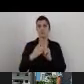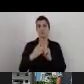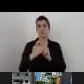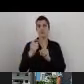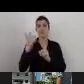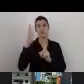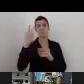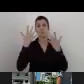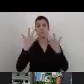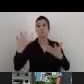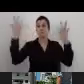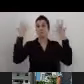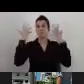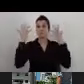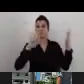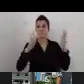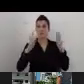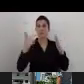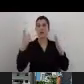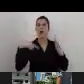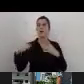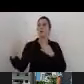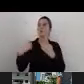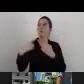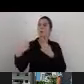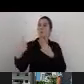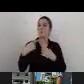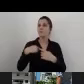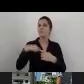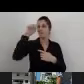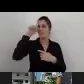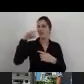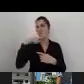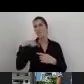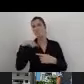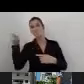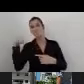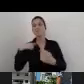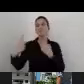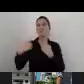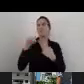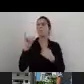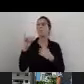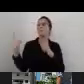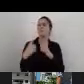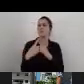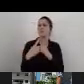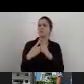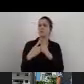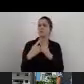we were discussing about what is accessibility and what is accessibility all about.